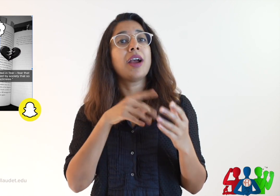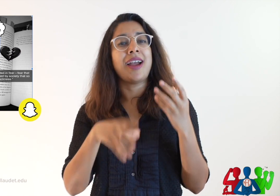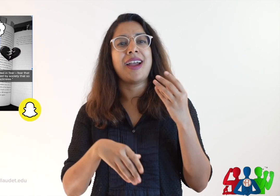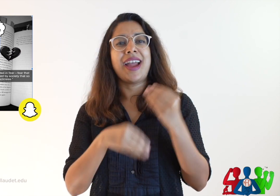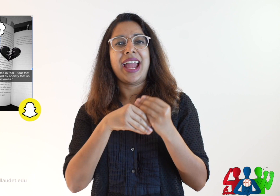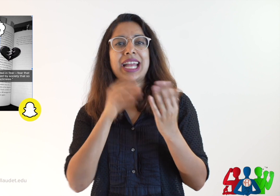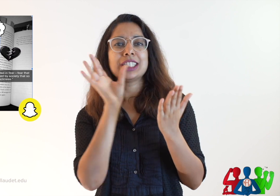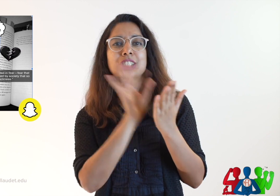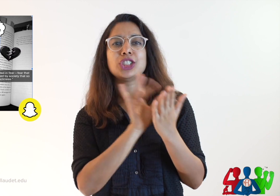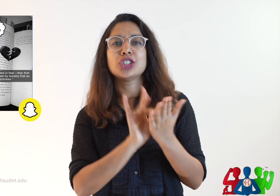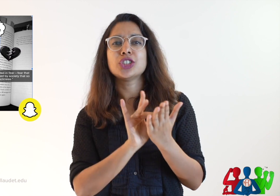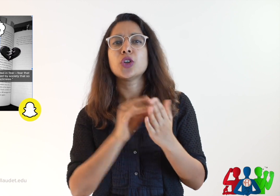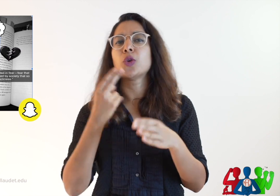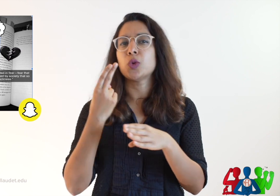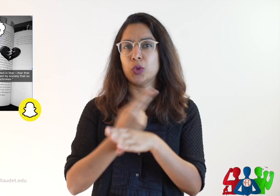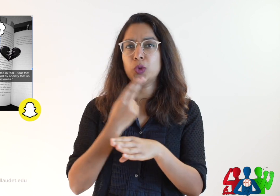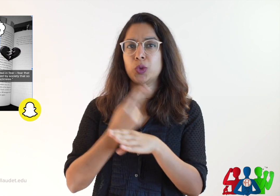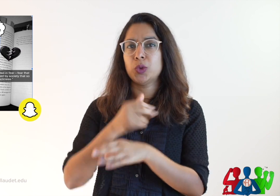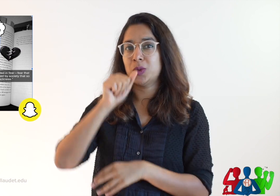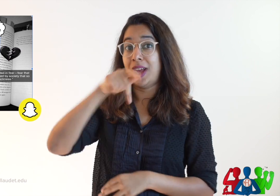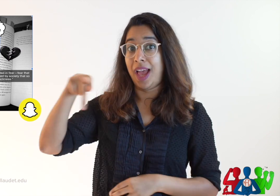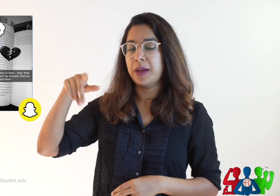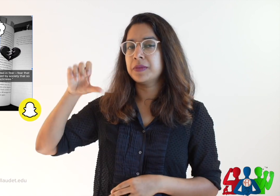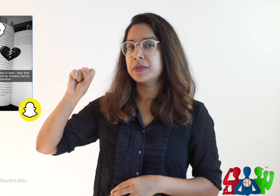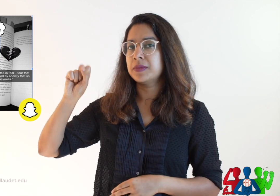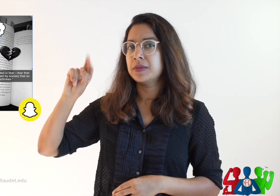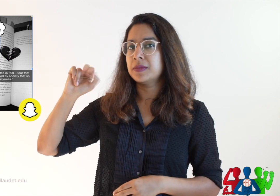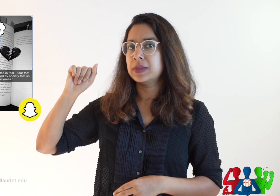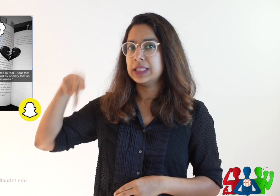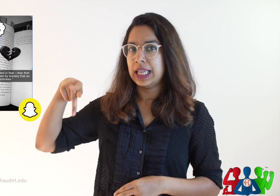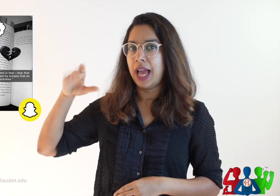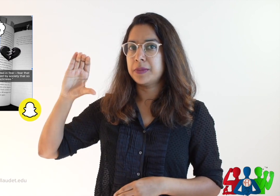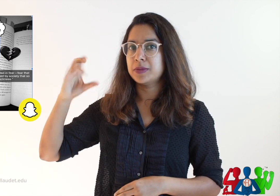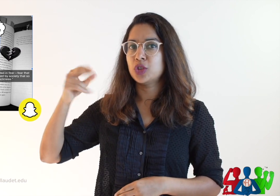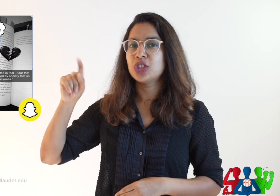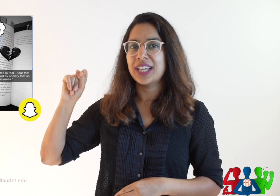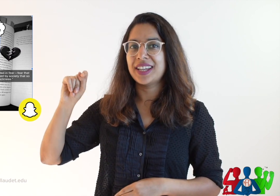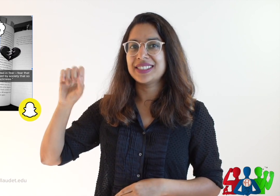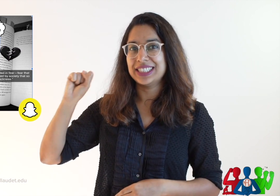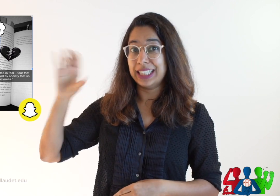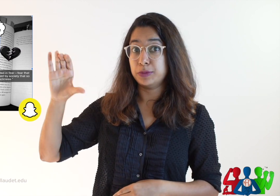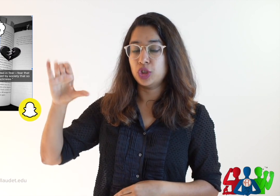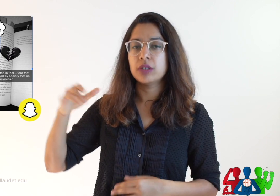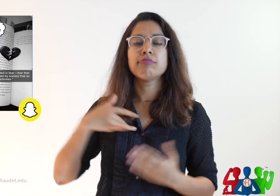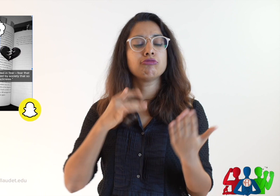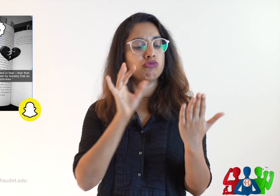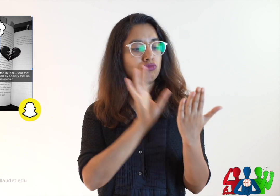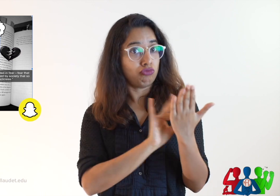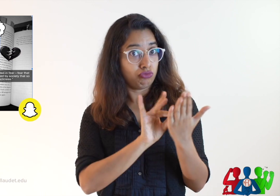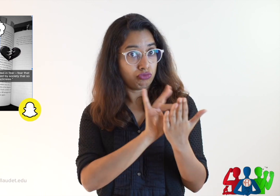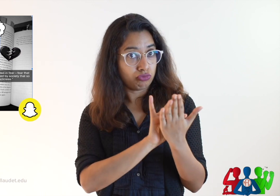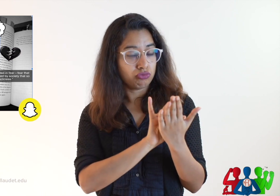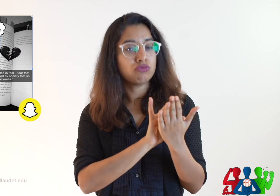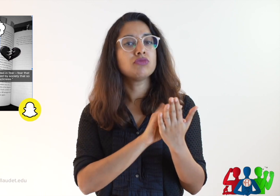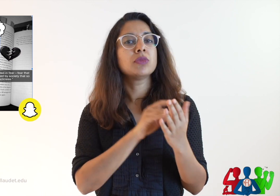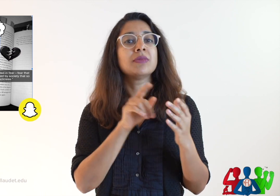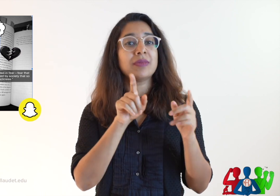they’re asked to take a picture of that page and use the Snapchat app